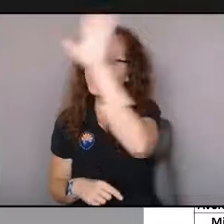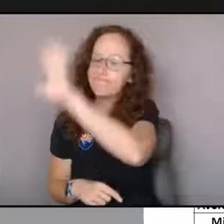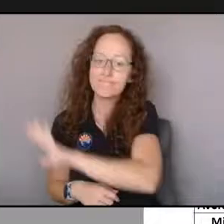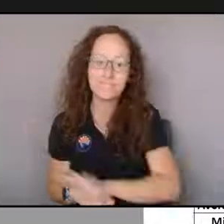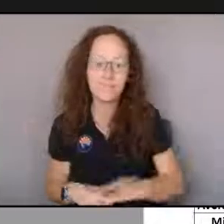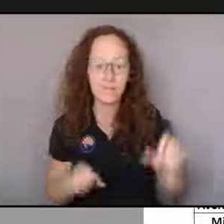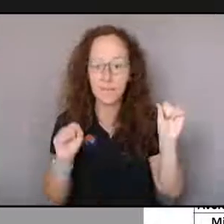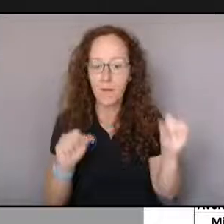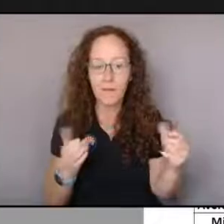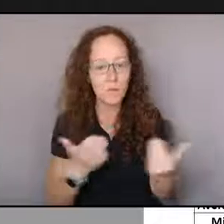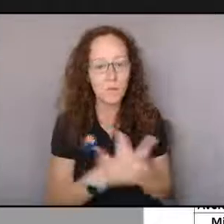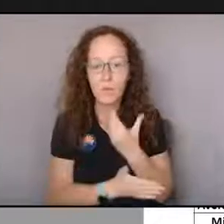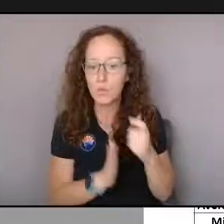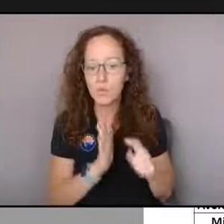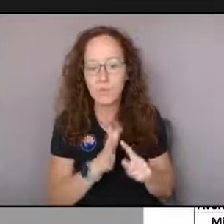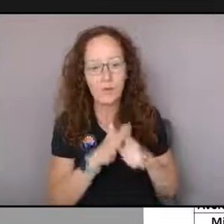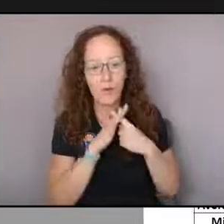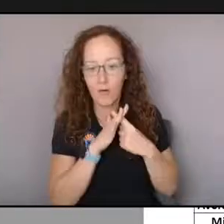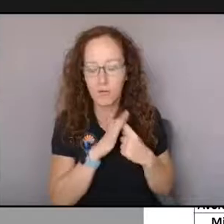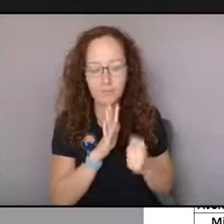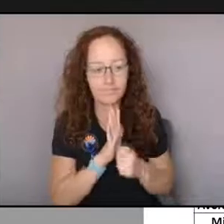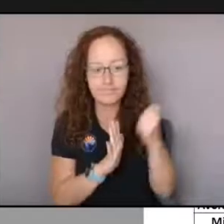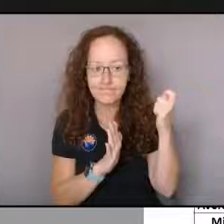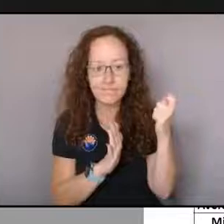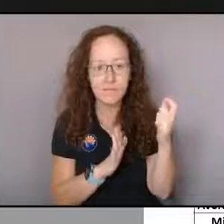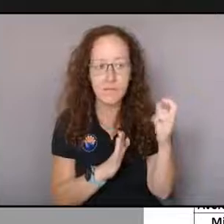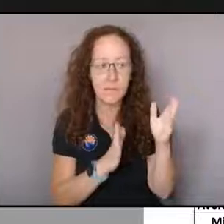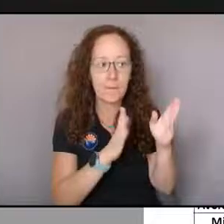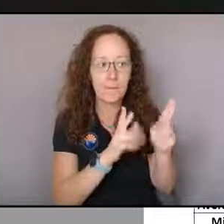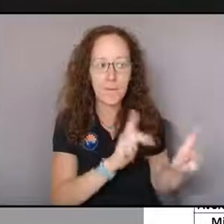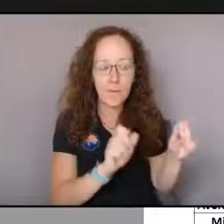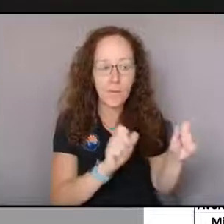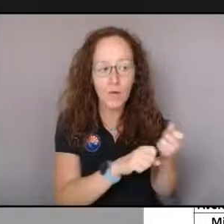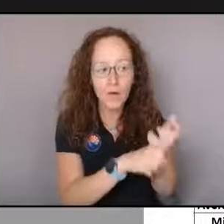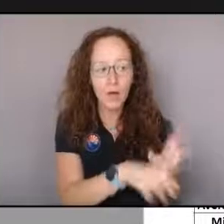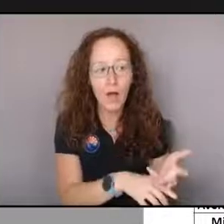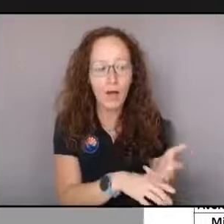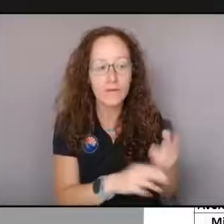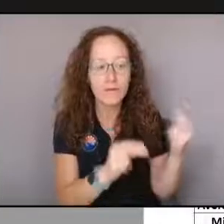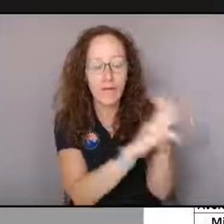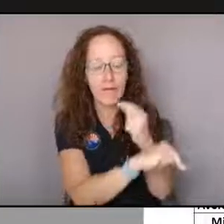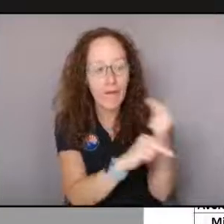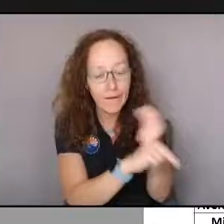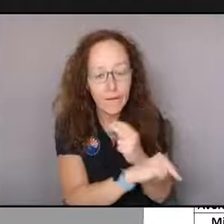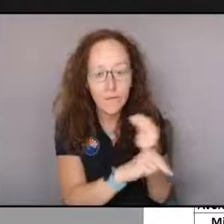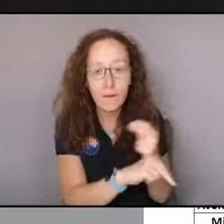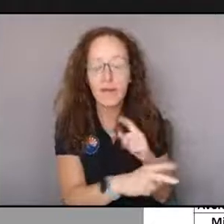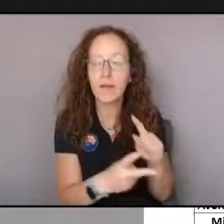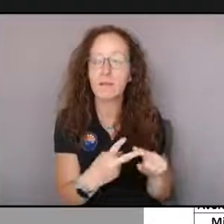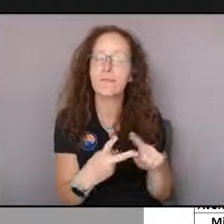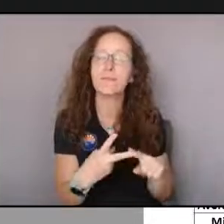START JUST ABOUT ANYWHERE IN THE AREA, FROM HUMAN ACTIVITY ALONG INTERSTATES, HIGHWAYS.